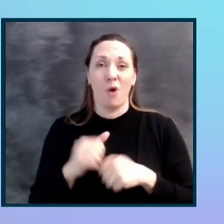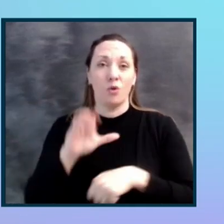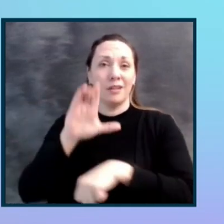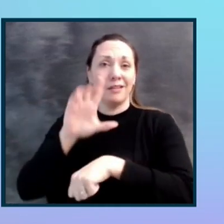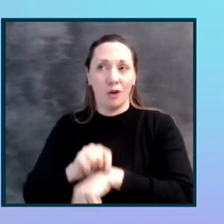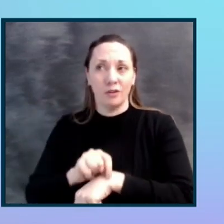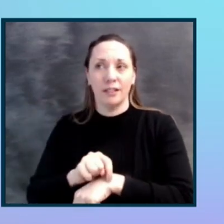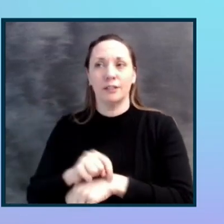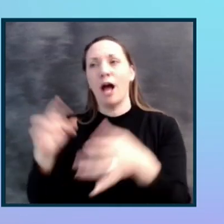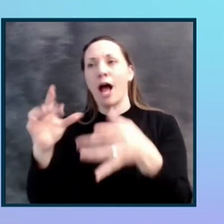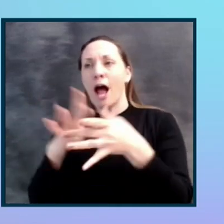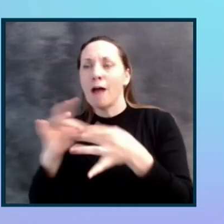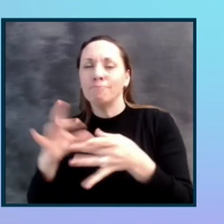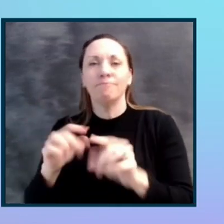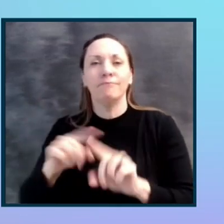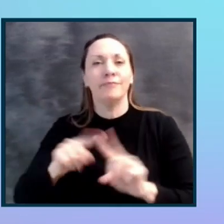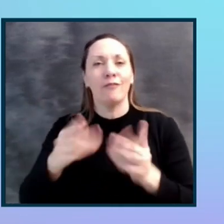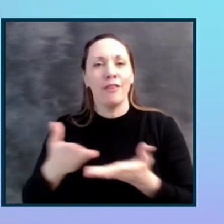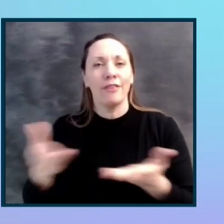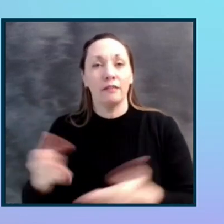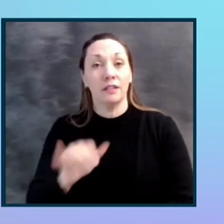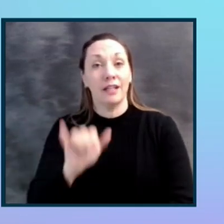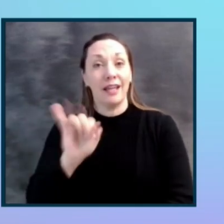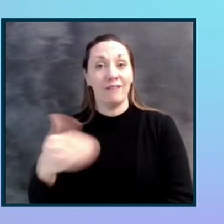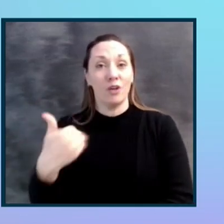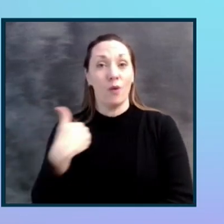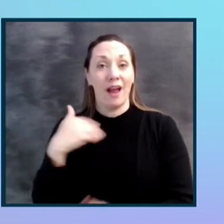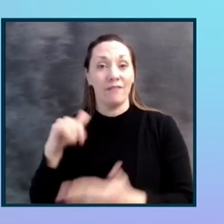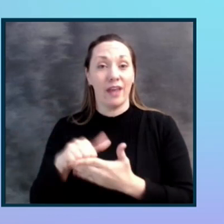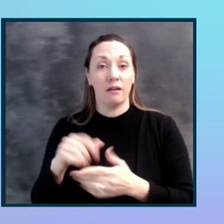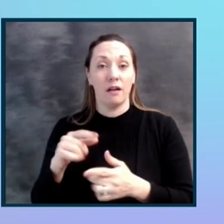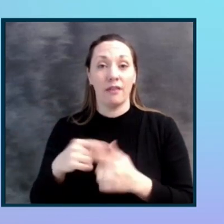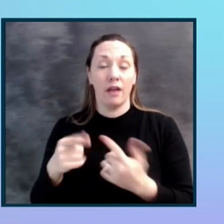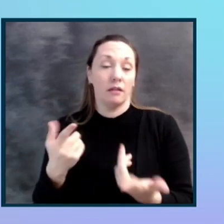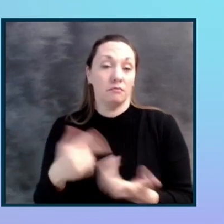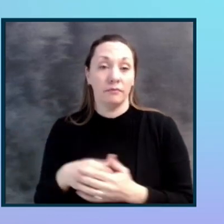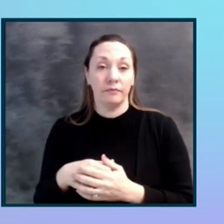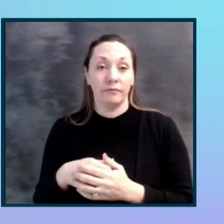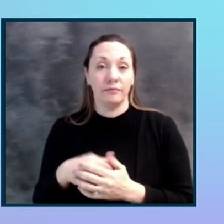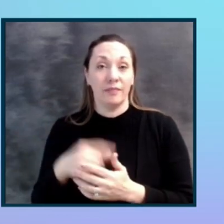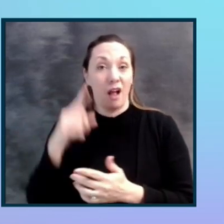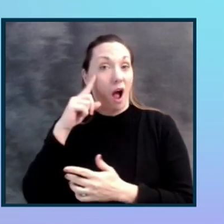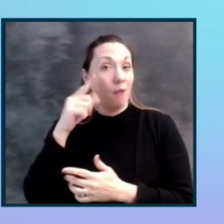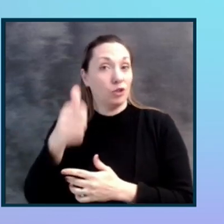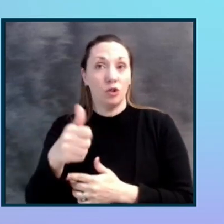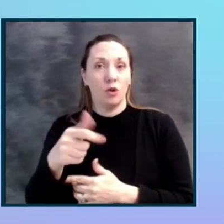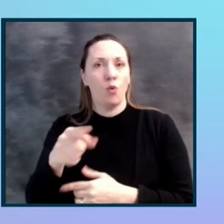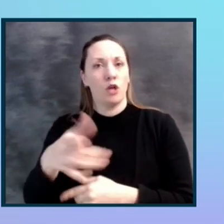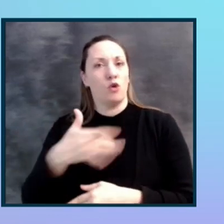And then if you have that, then it's down to you, you know, it's down to what you believe would be best, not just by the numbers,